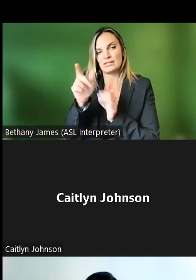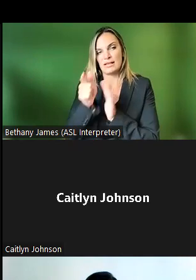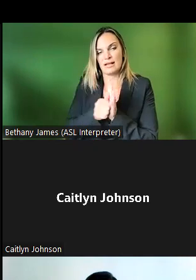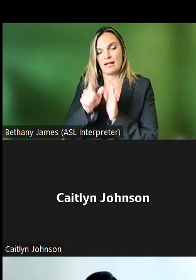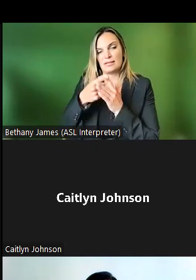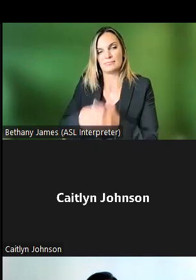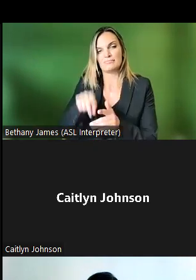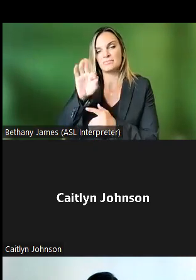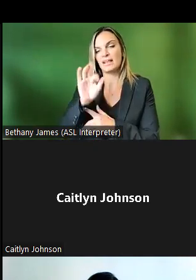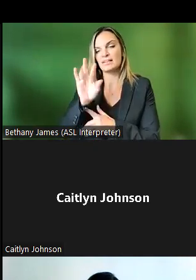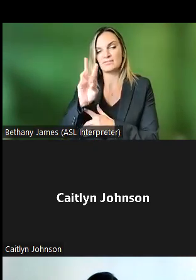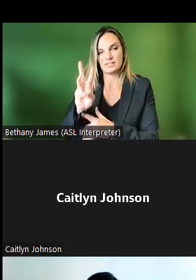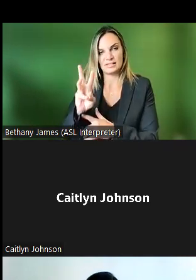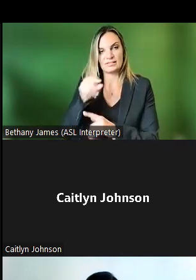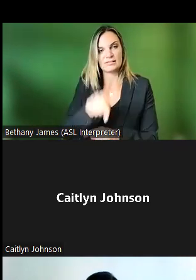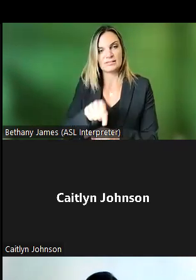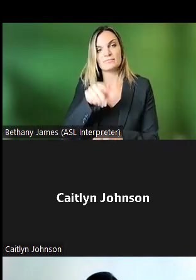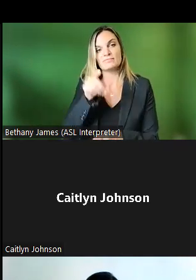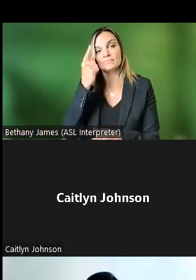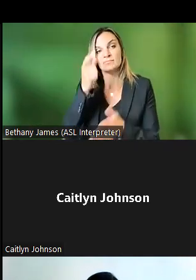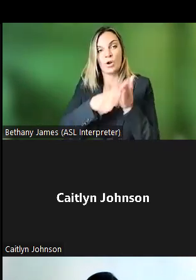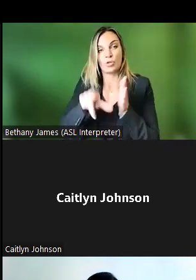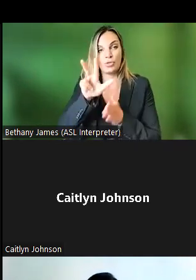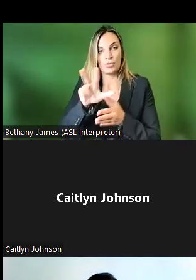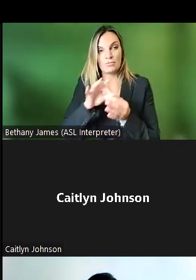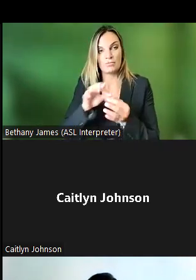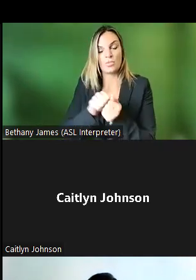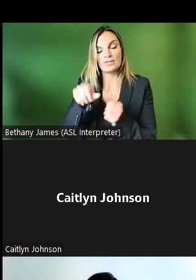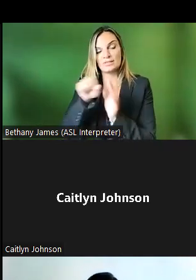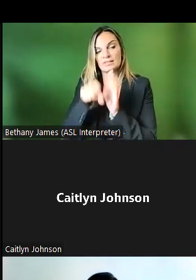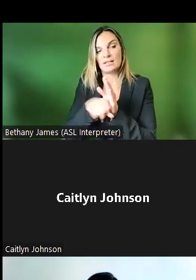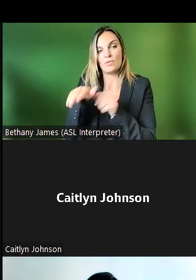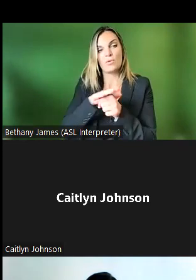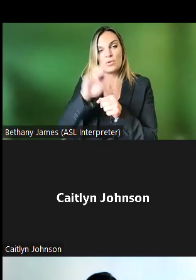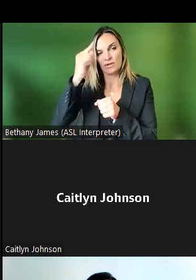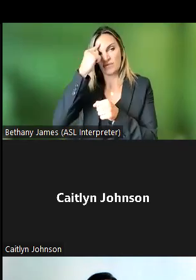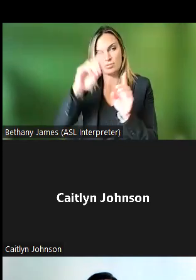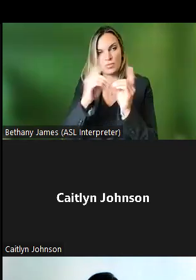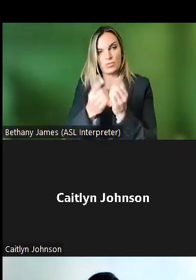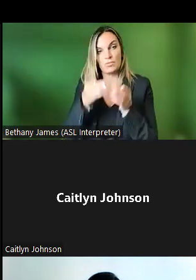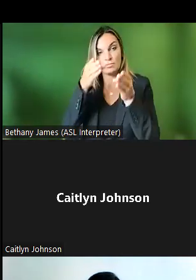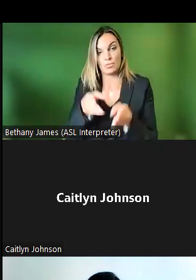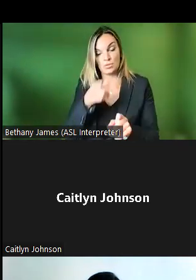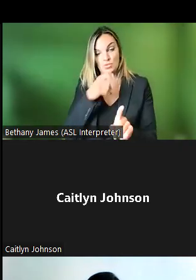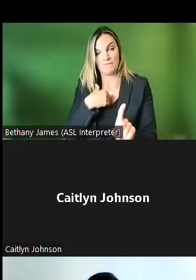Article 3 applies to state and local government departments. And it says that a person with a disability must be reasonably accommodated.